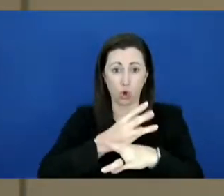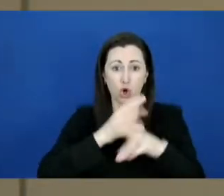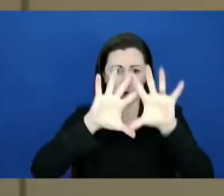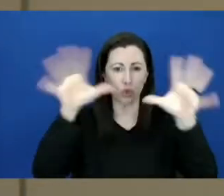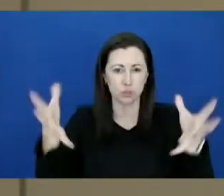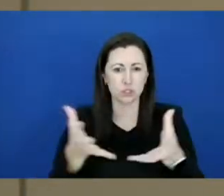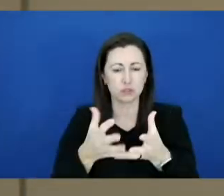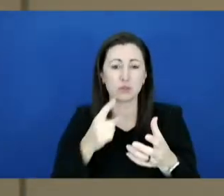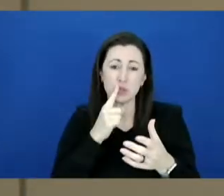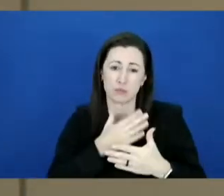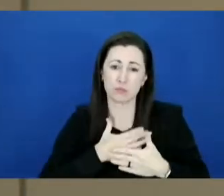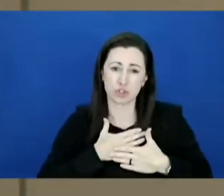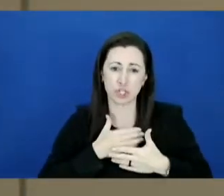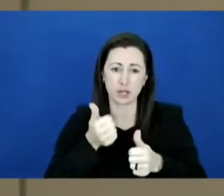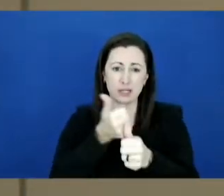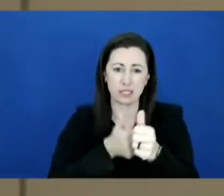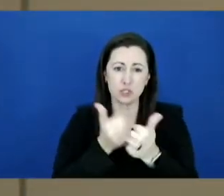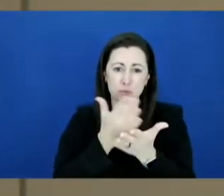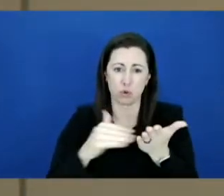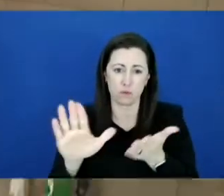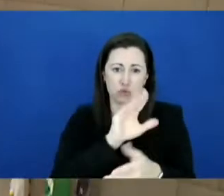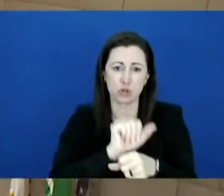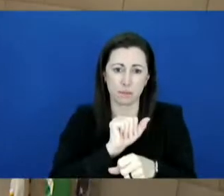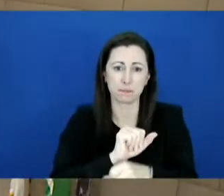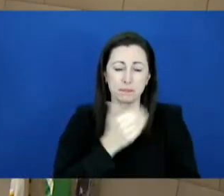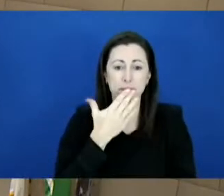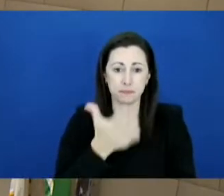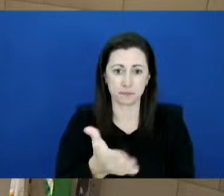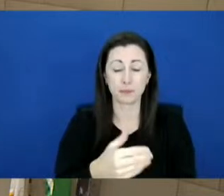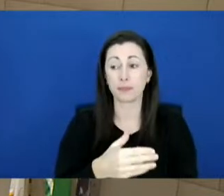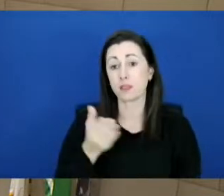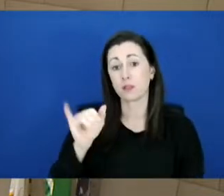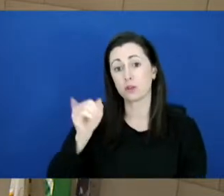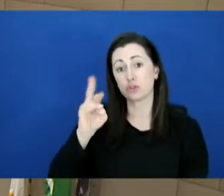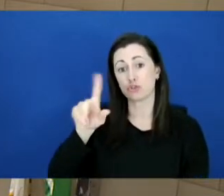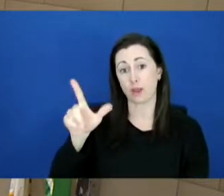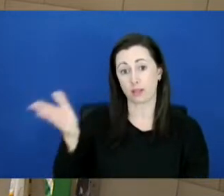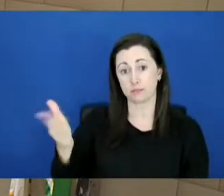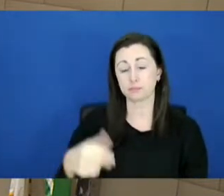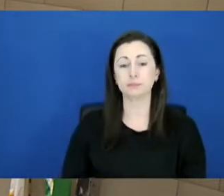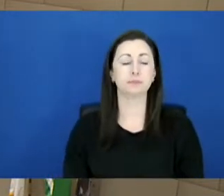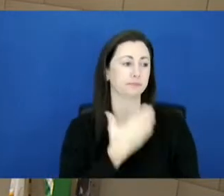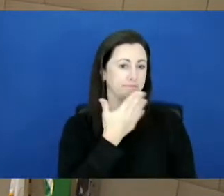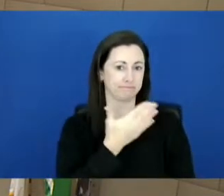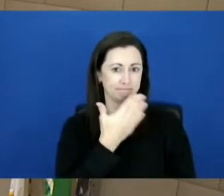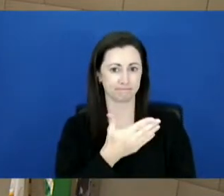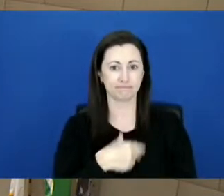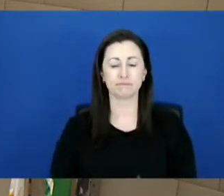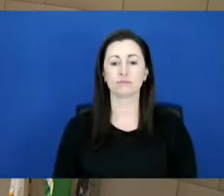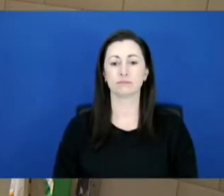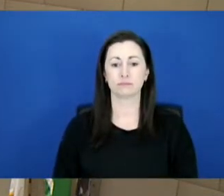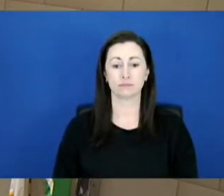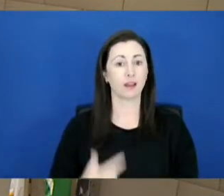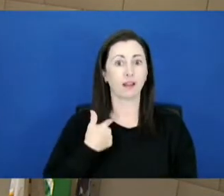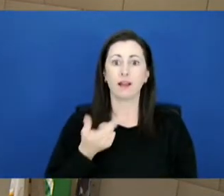IN EVERY ASPECT OF YOUR JOB. I APPRECIATE YOU. THANK YOU.